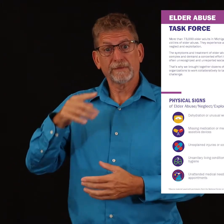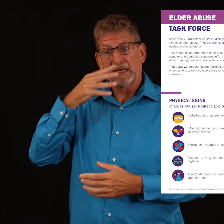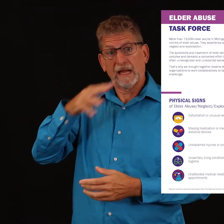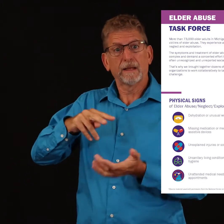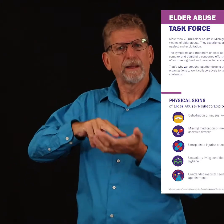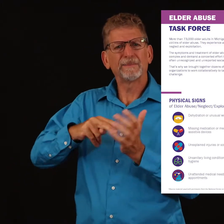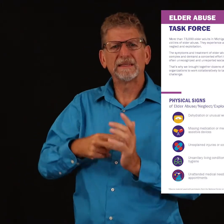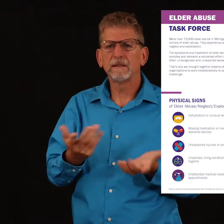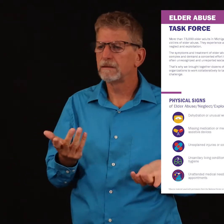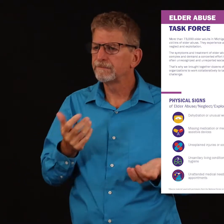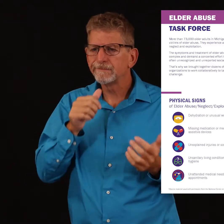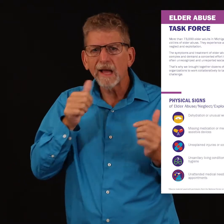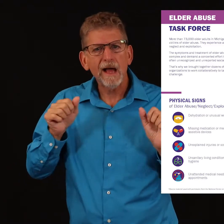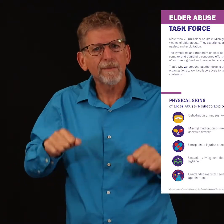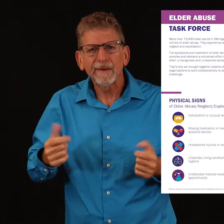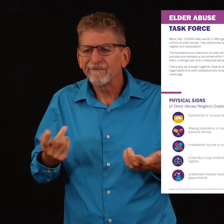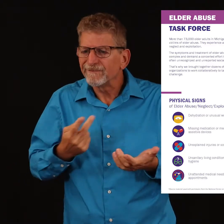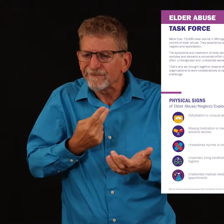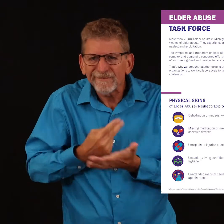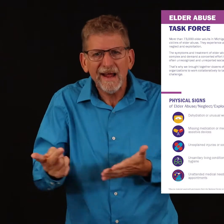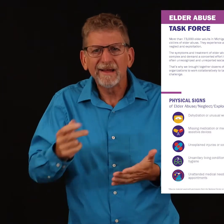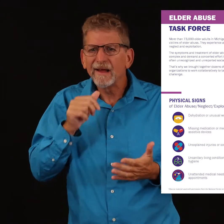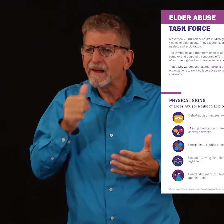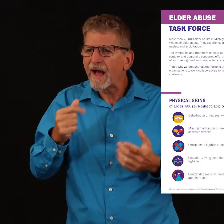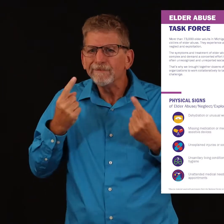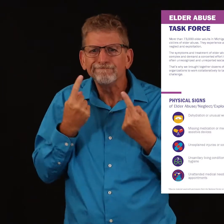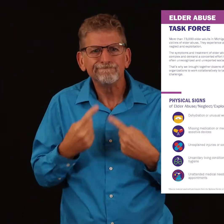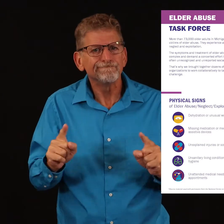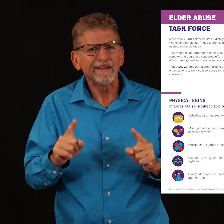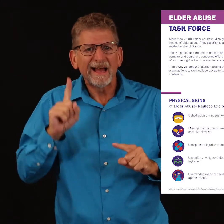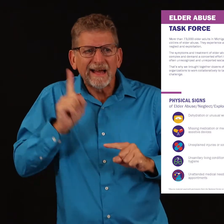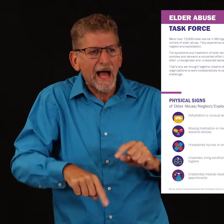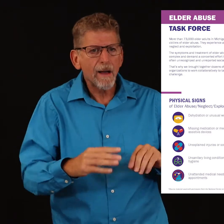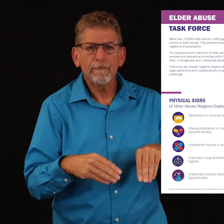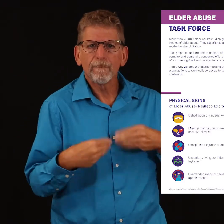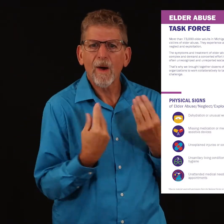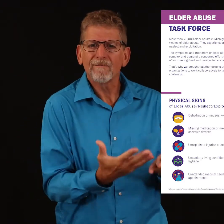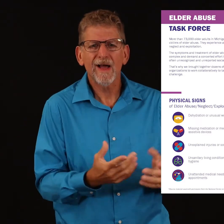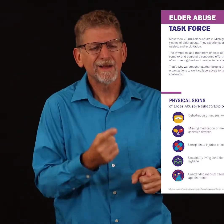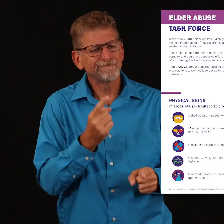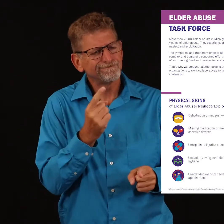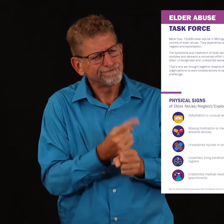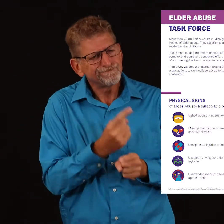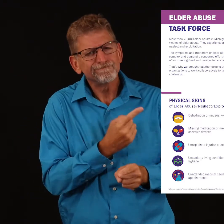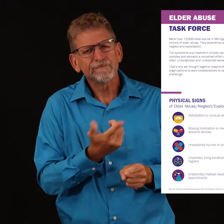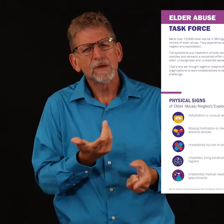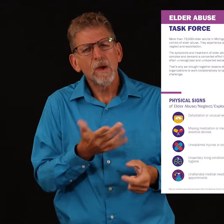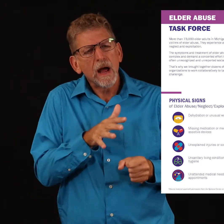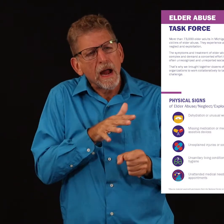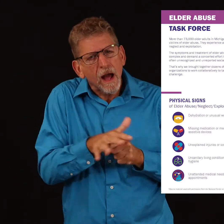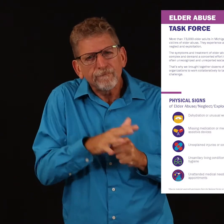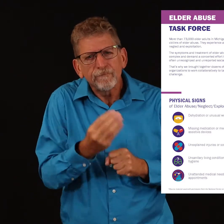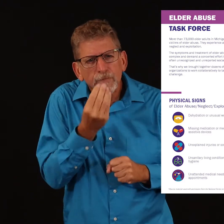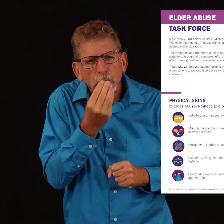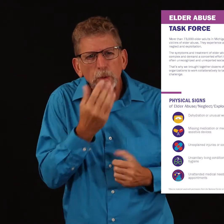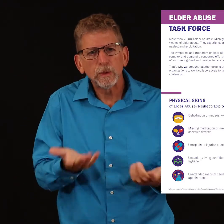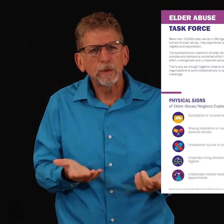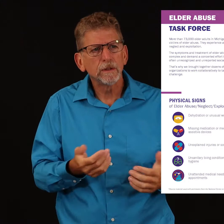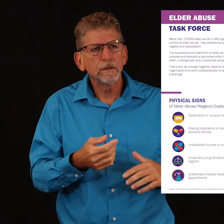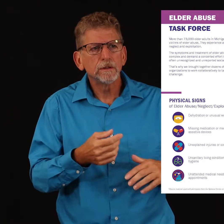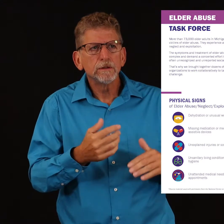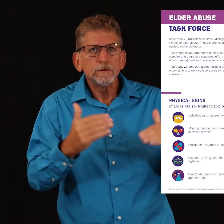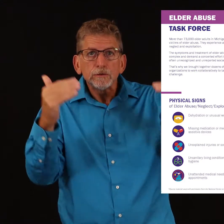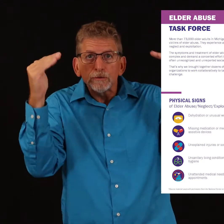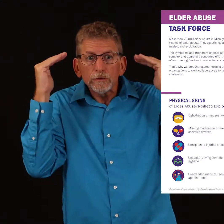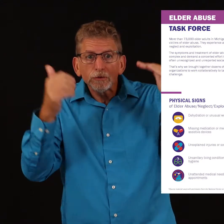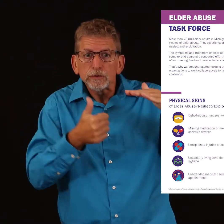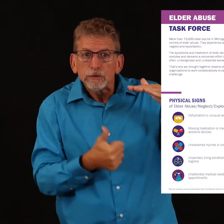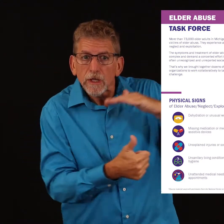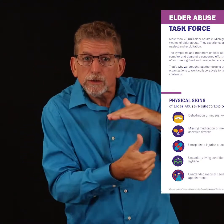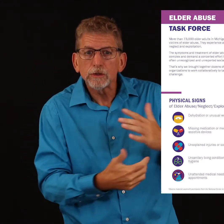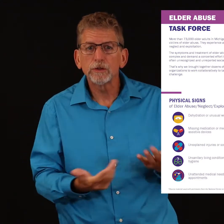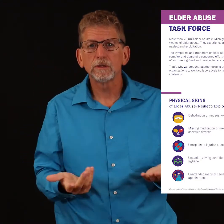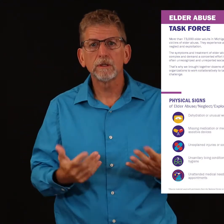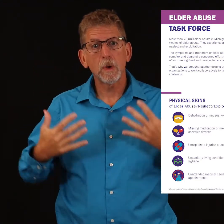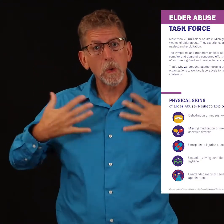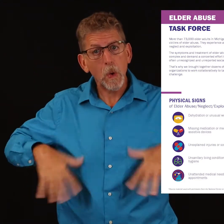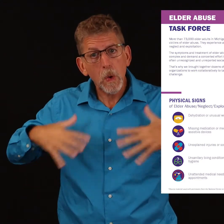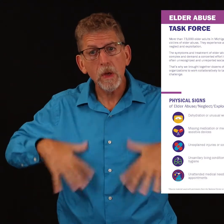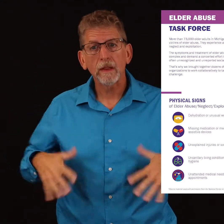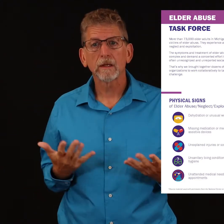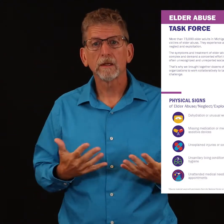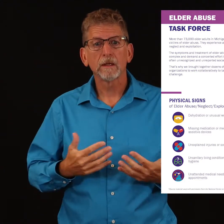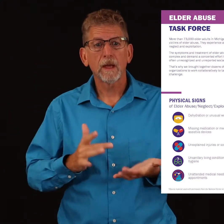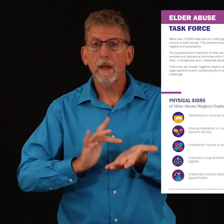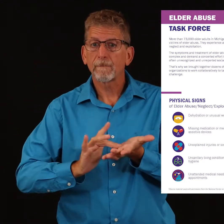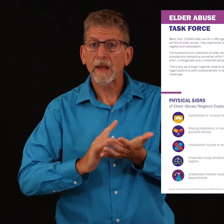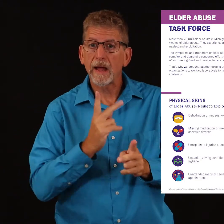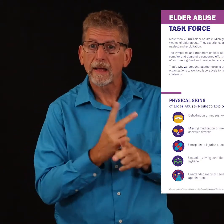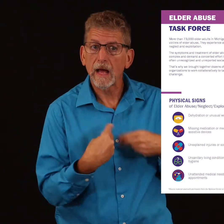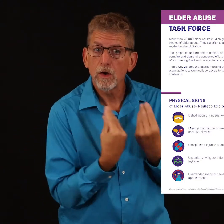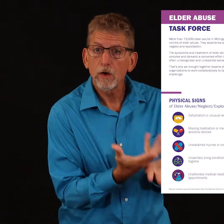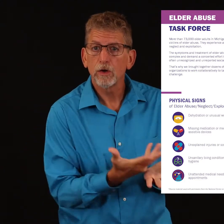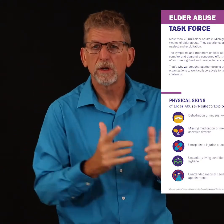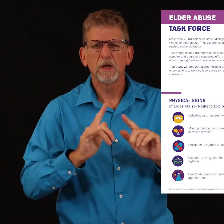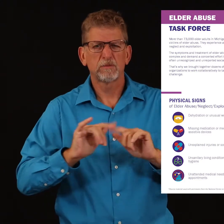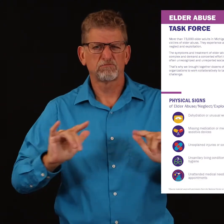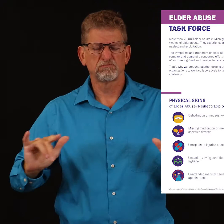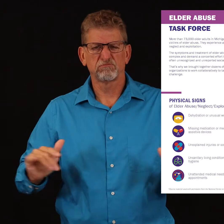The inability or failure to provide adequate food, shelter, clothing, medical care, etc.